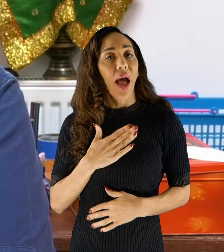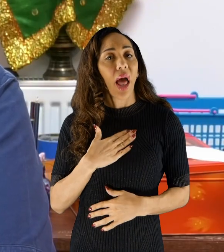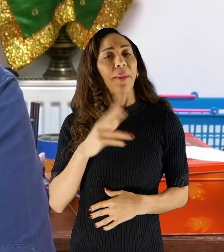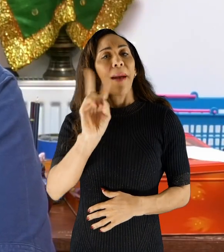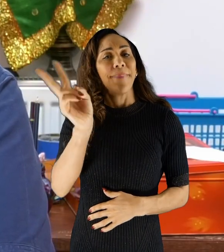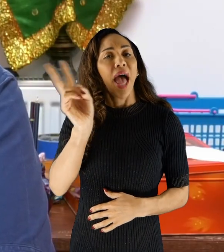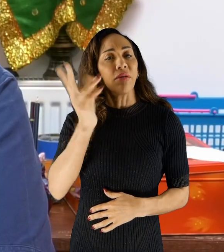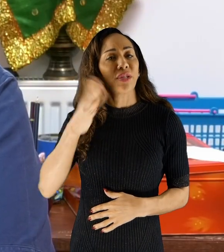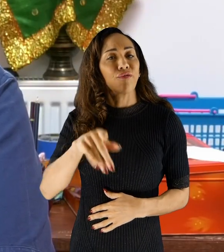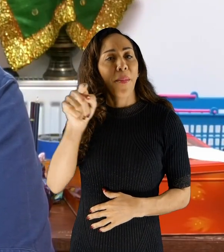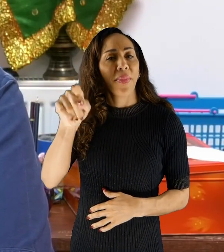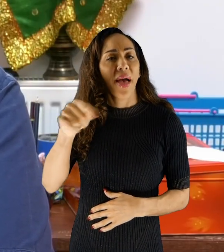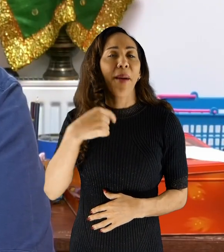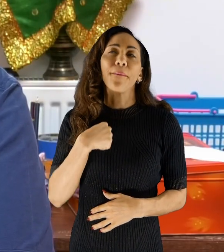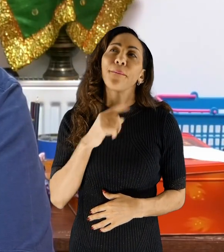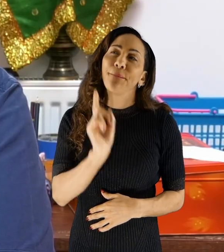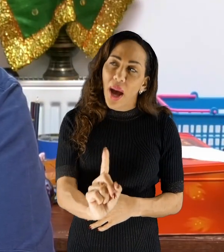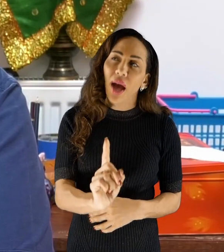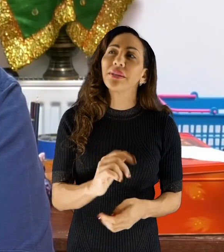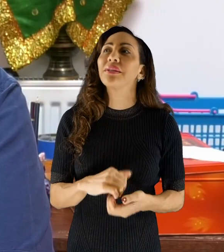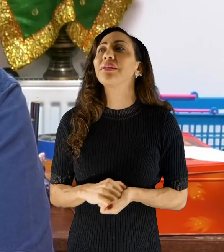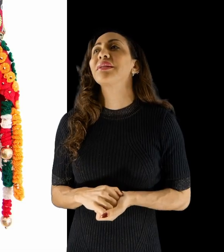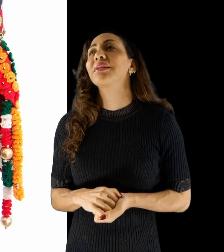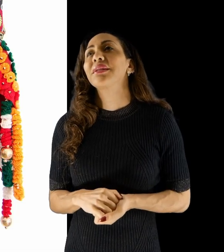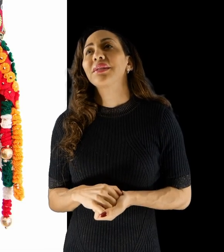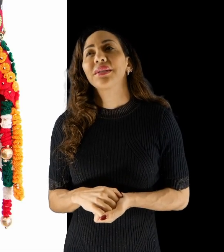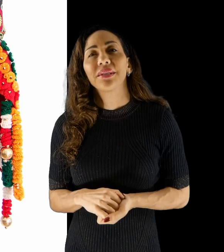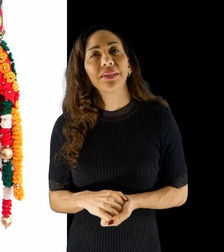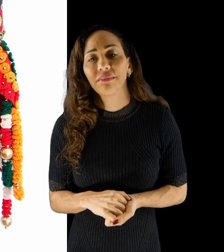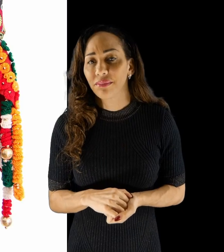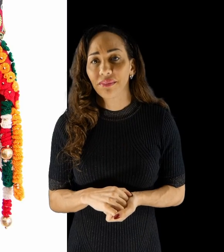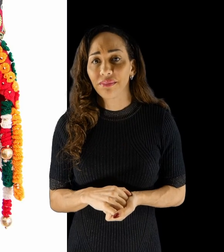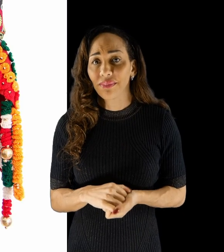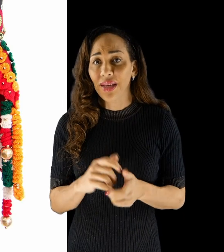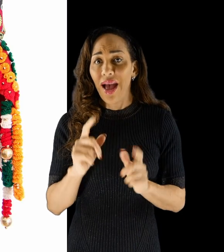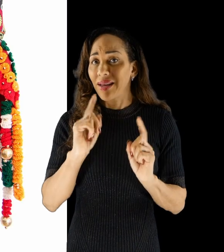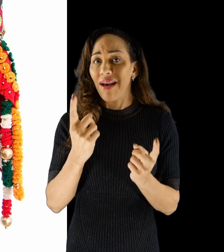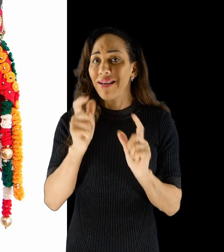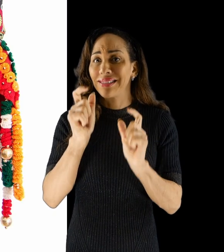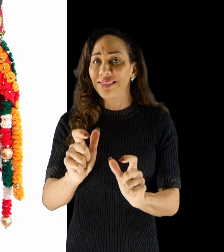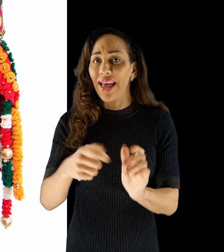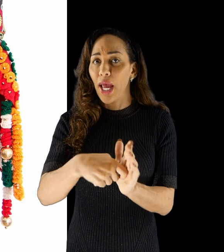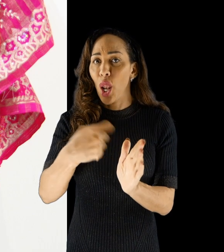I can't stay very long. I like visiting it but then I miss home